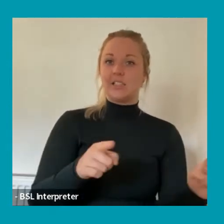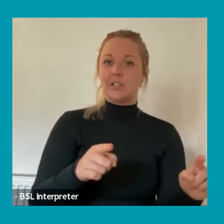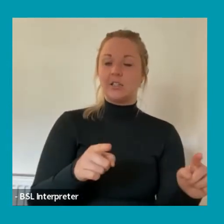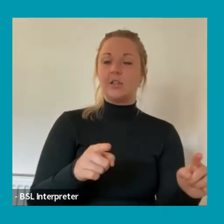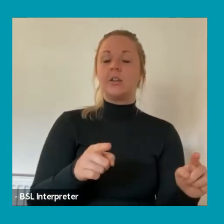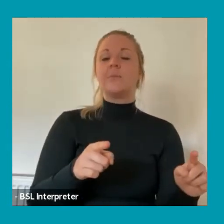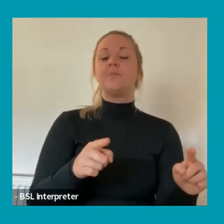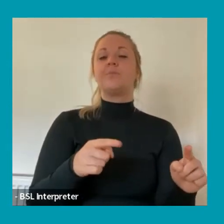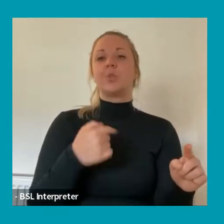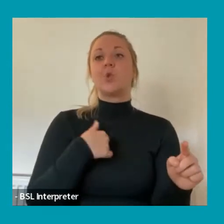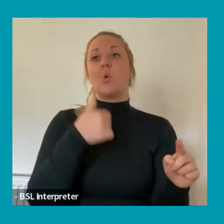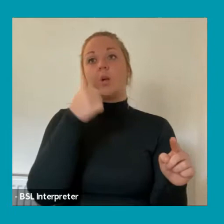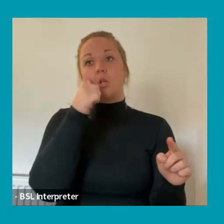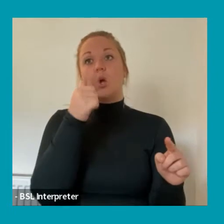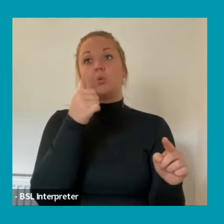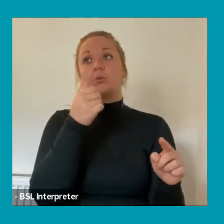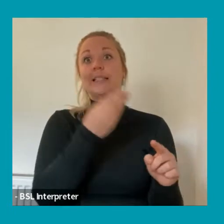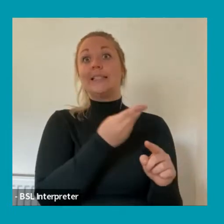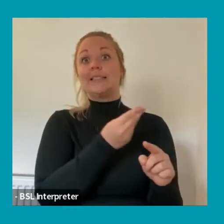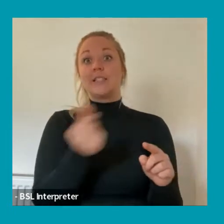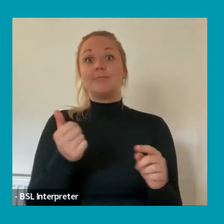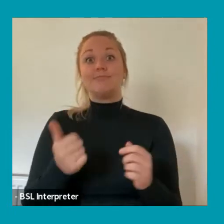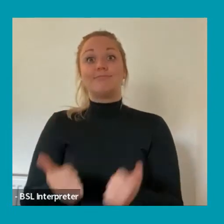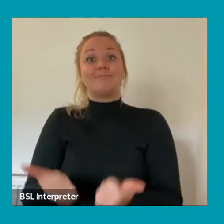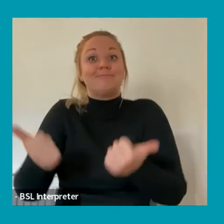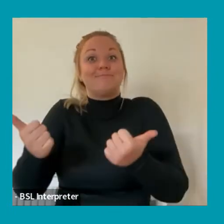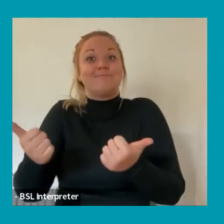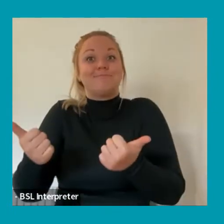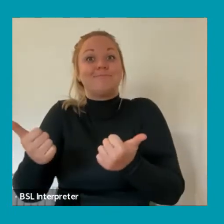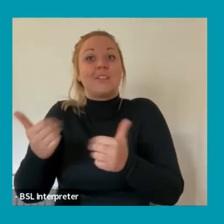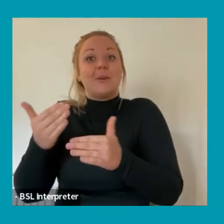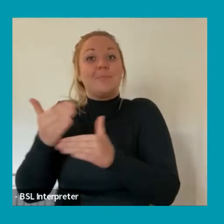some really good career support organisations out there, but we also know there are some